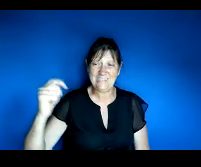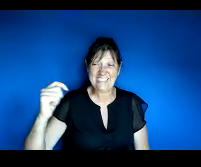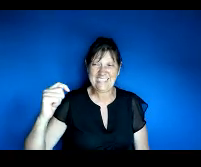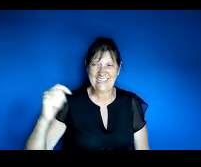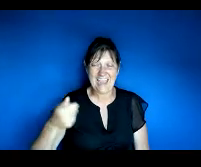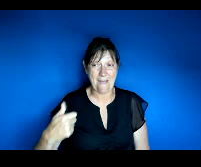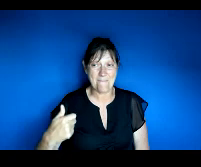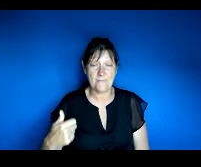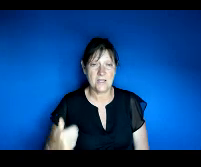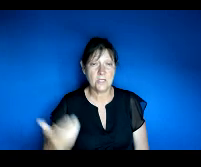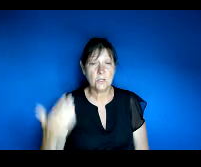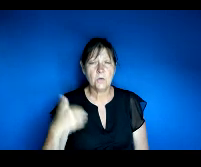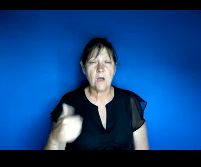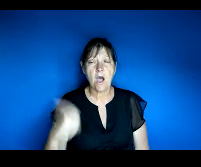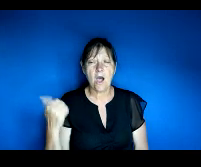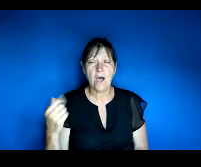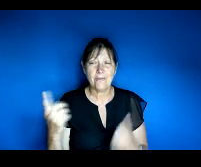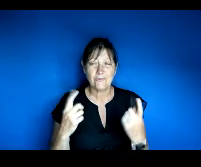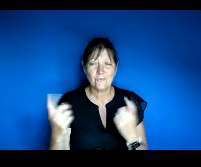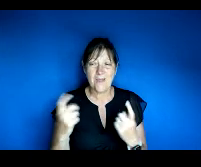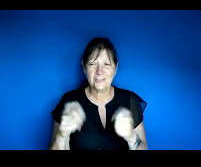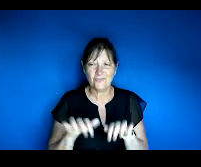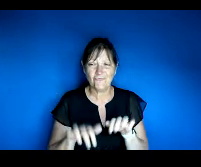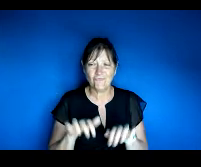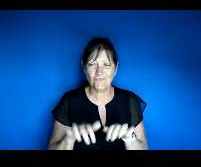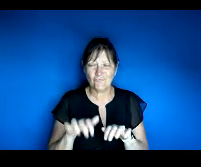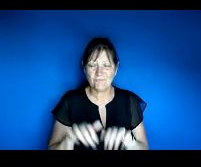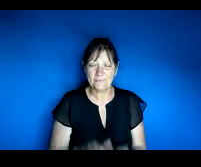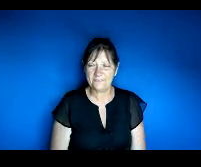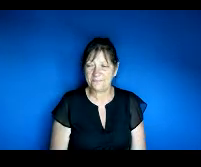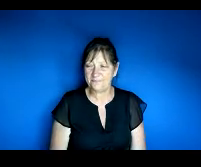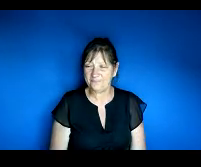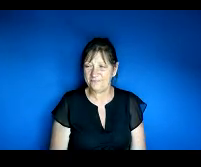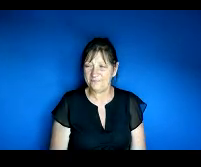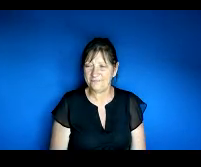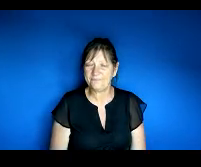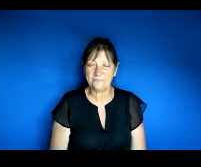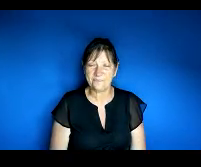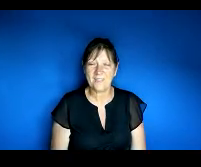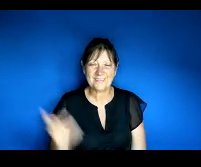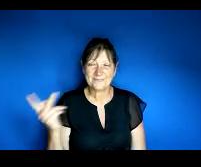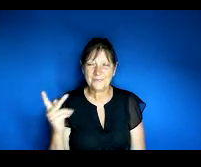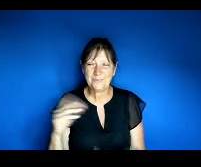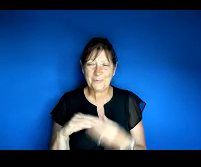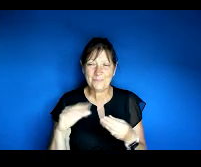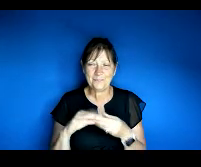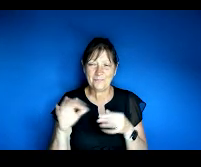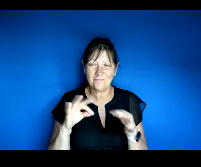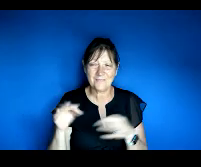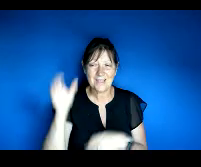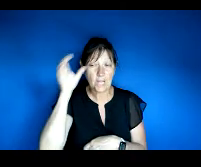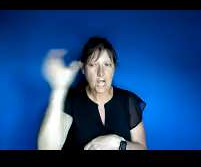Going on to some other questions that are in the chat. We talked about, both Aaron and I mentioned kind of this concept of a fundamental alteration.